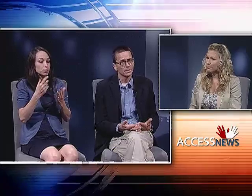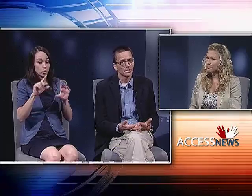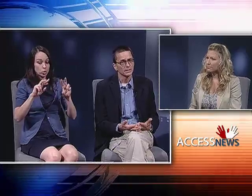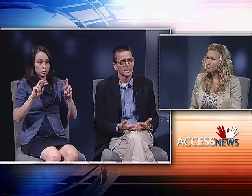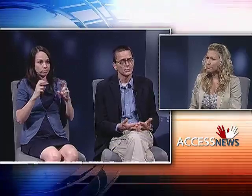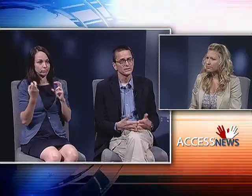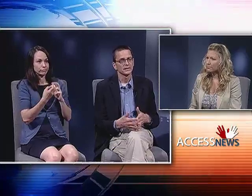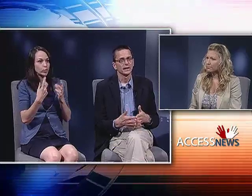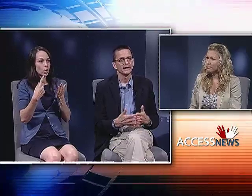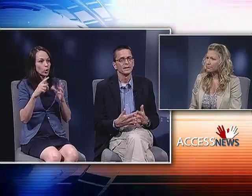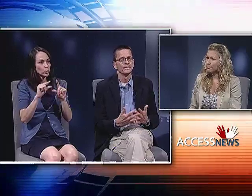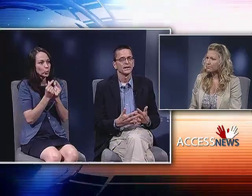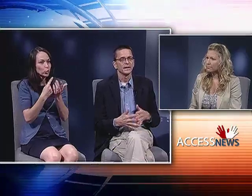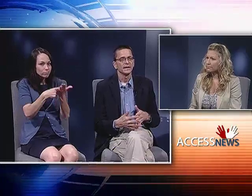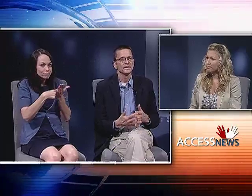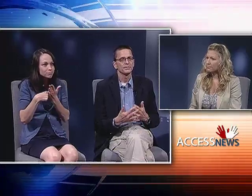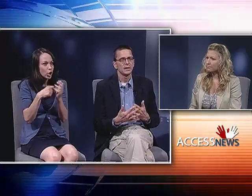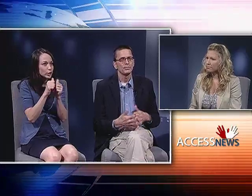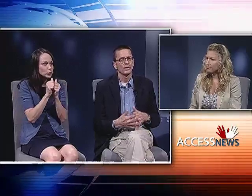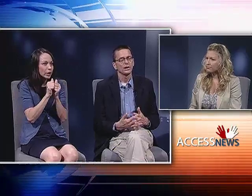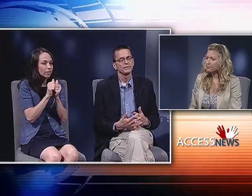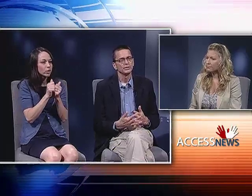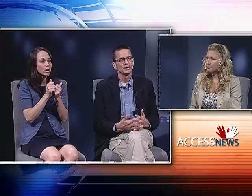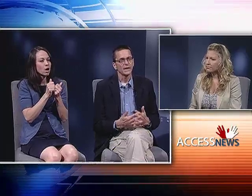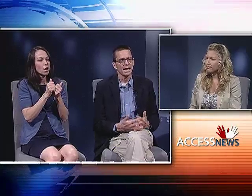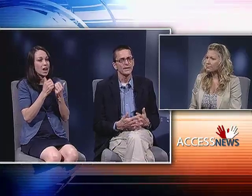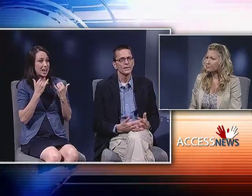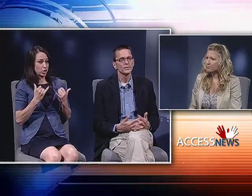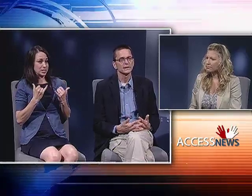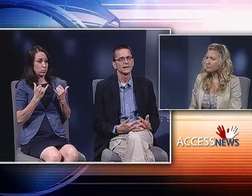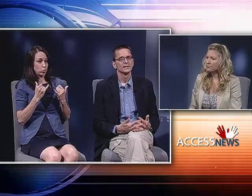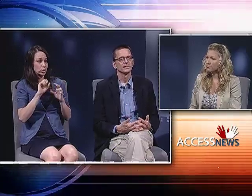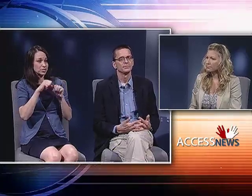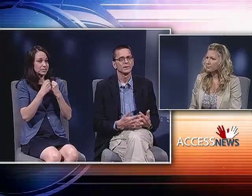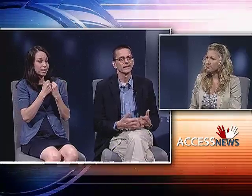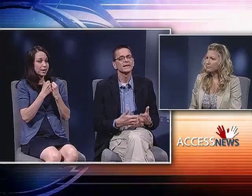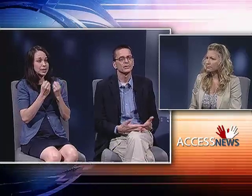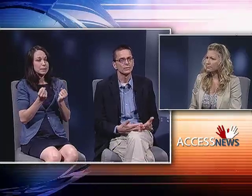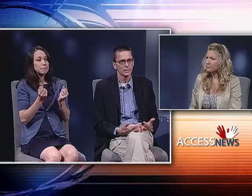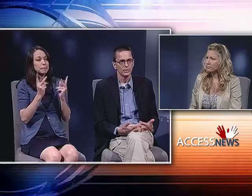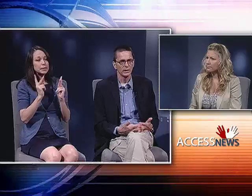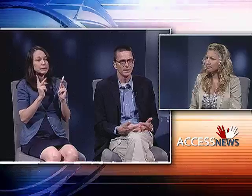in contemporary society is people often don't have those kinds of political communities.